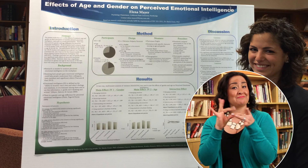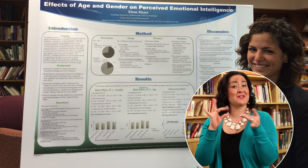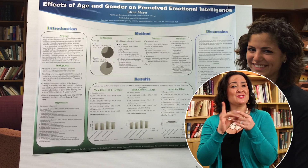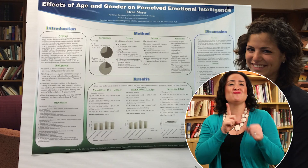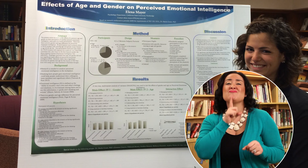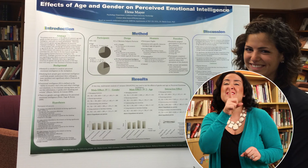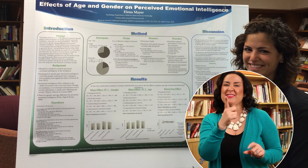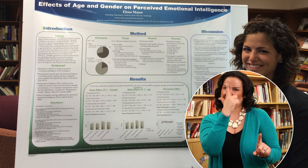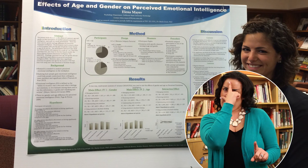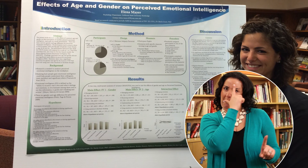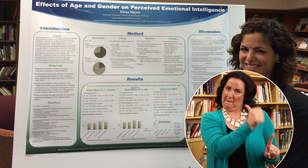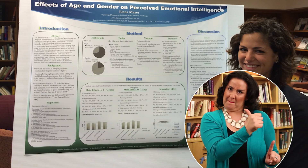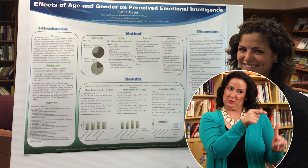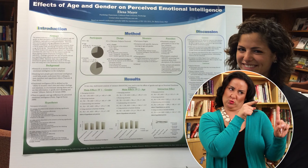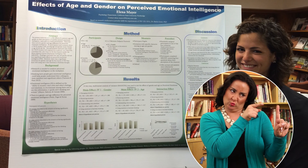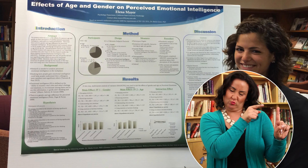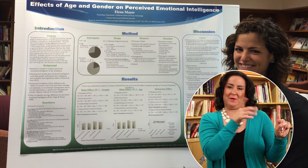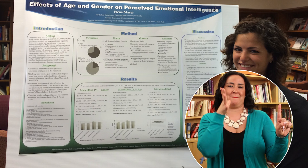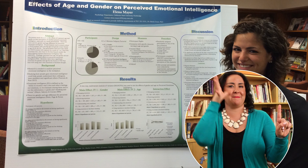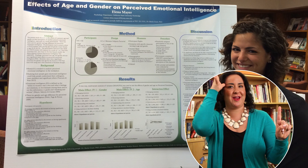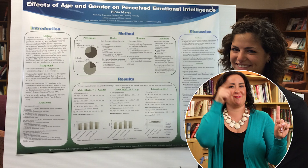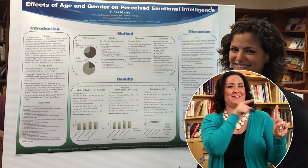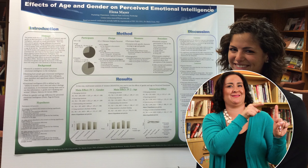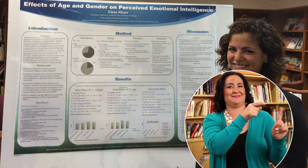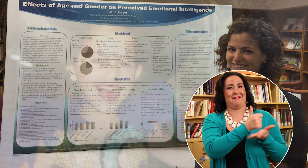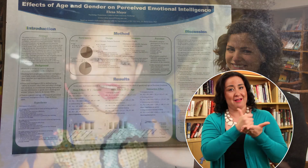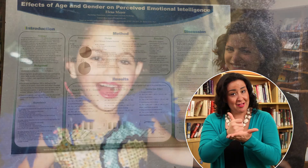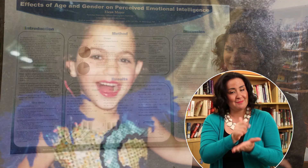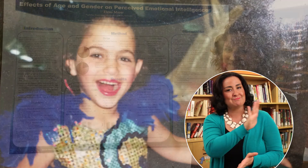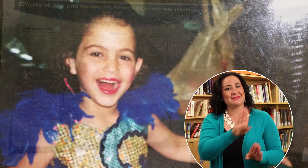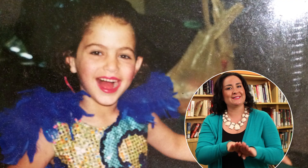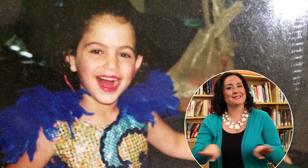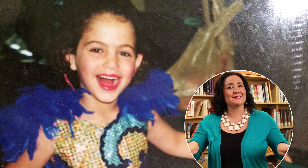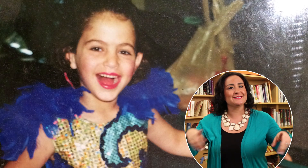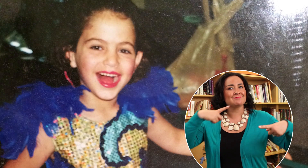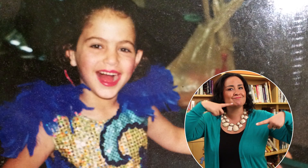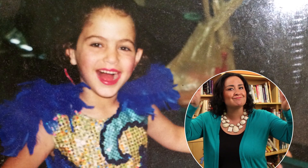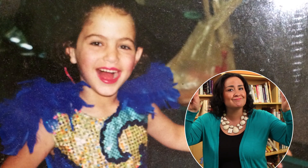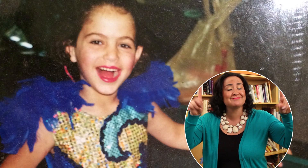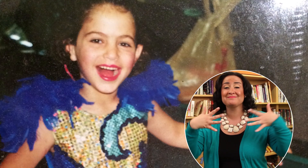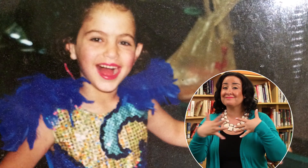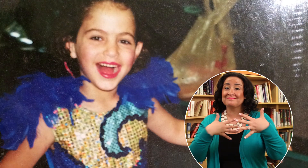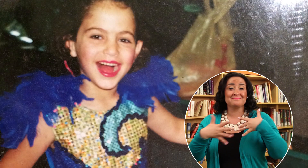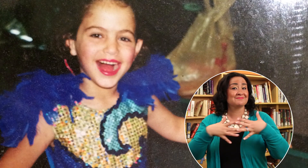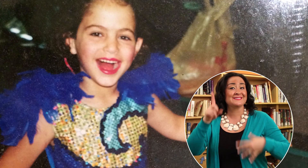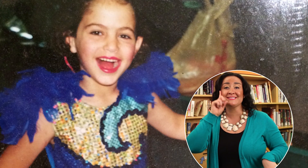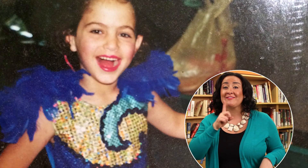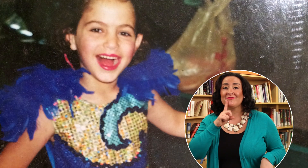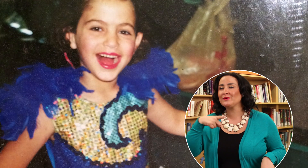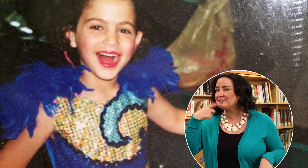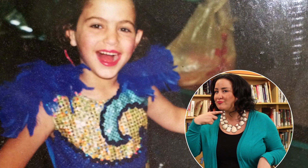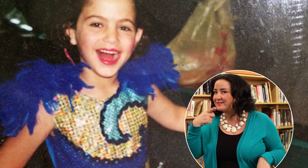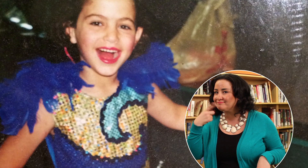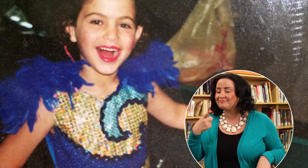She says it’s up to the parents to set their kids up for success, whether they be Deaf or hearing.